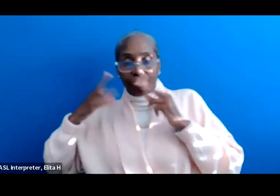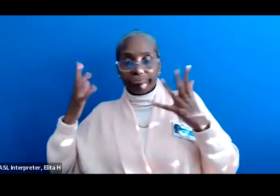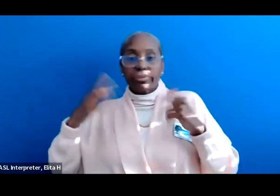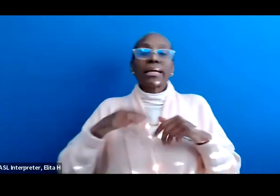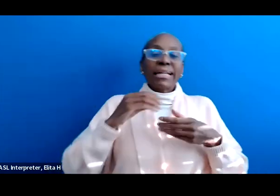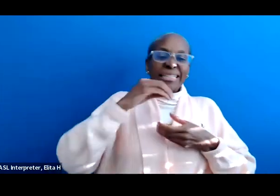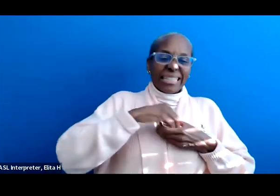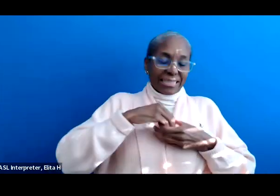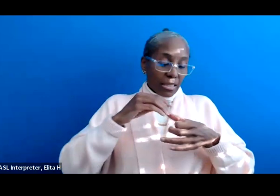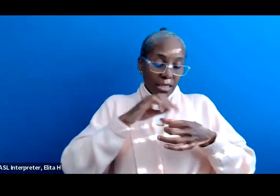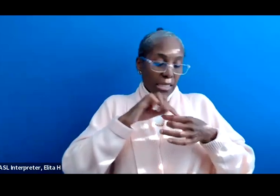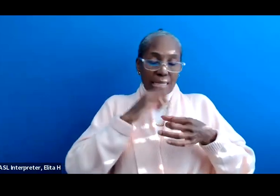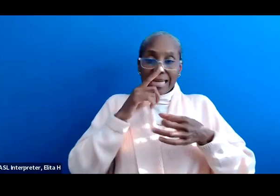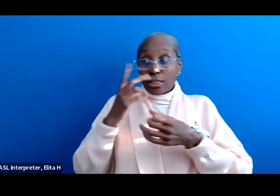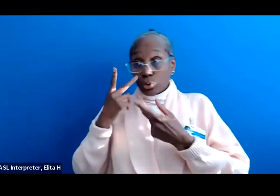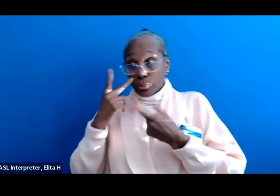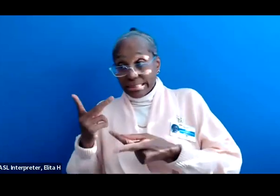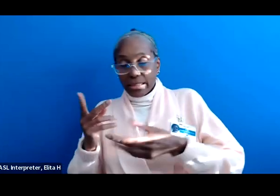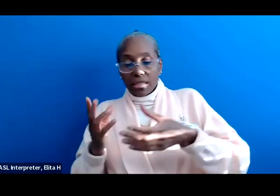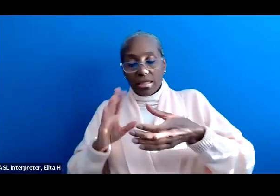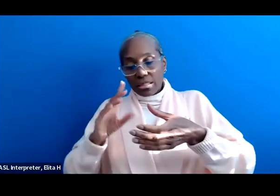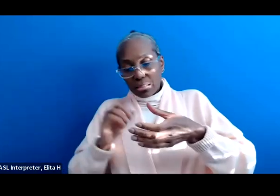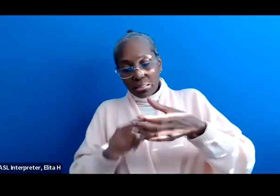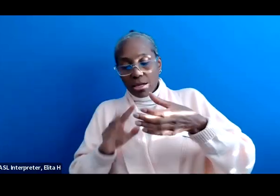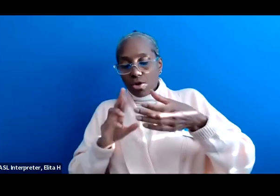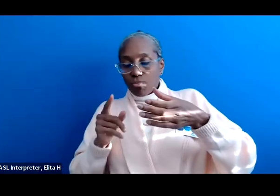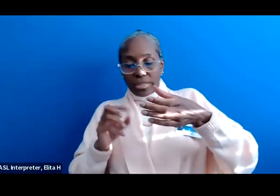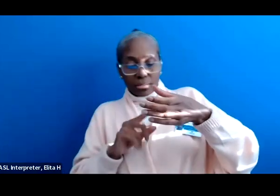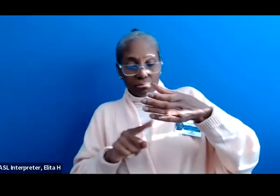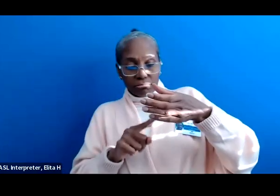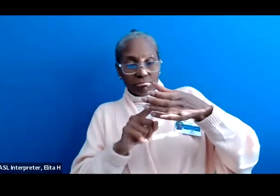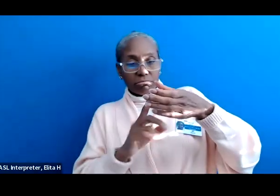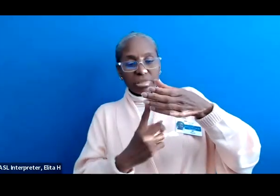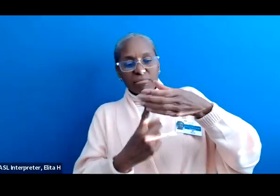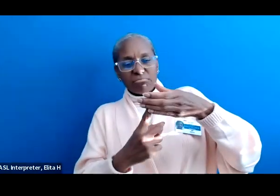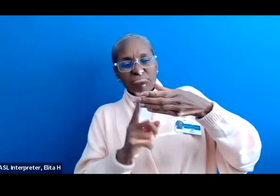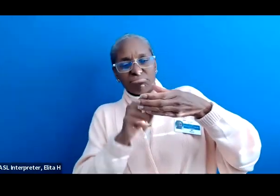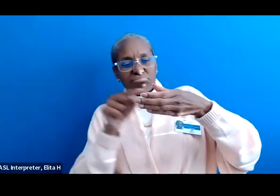one you see, the one that's further higher in the rectum, about a finger's width, which is why we use the finger.